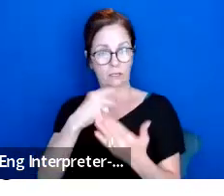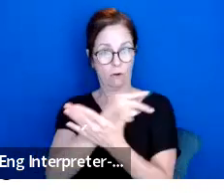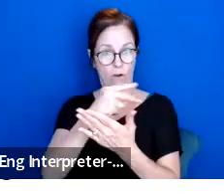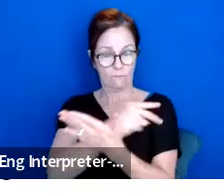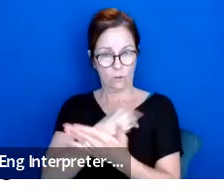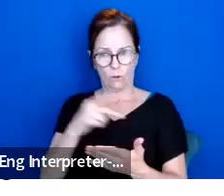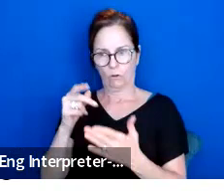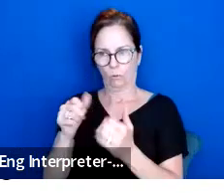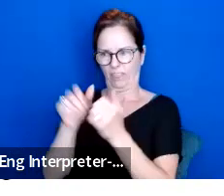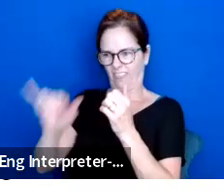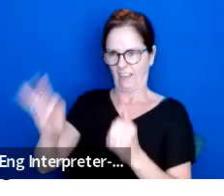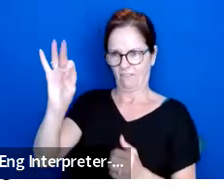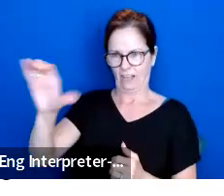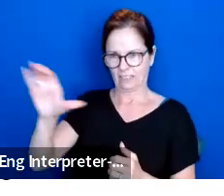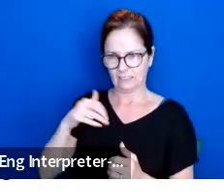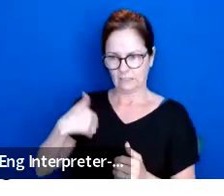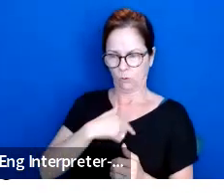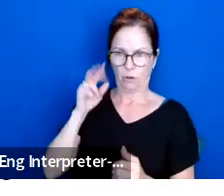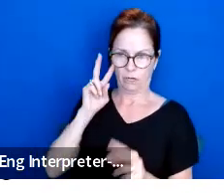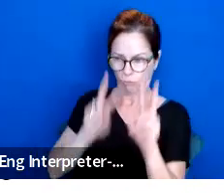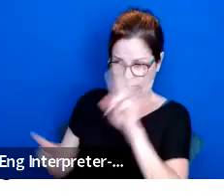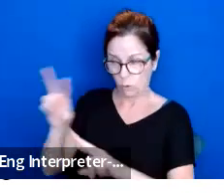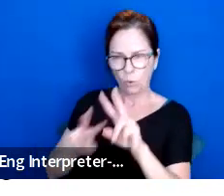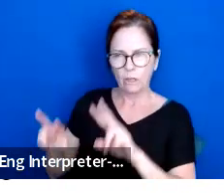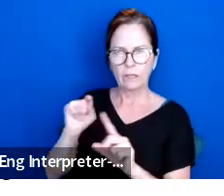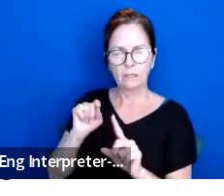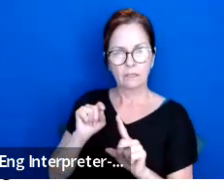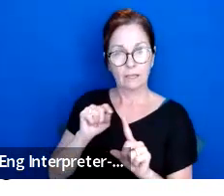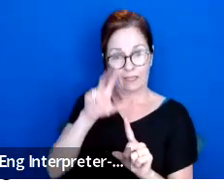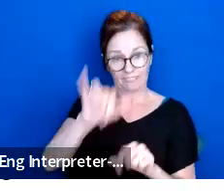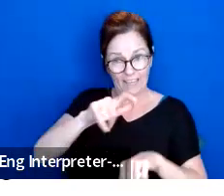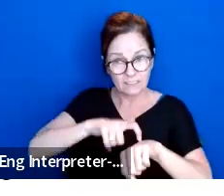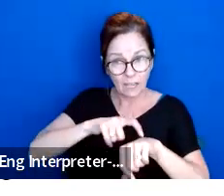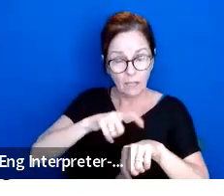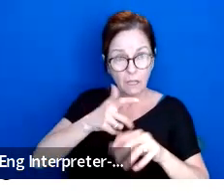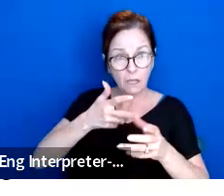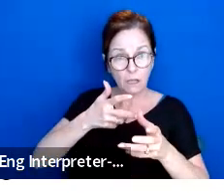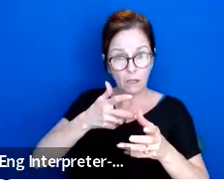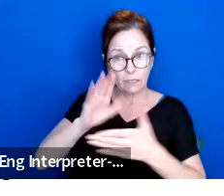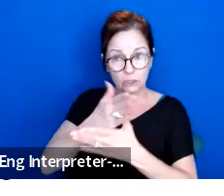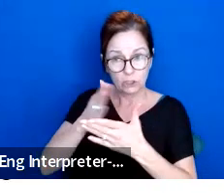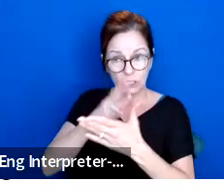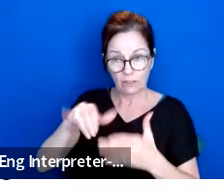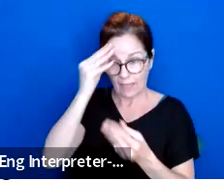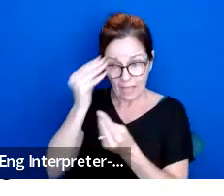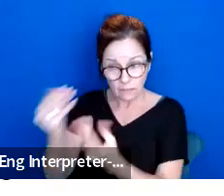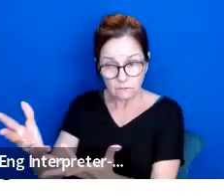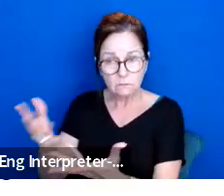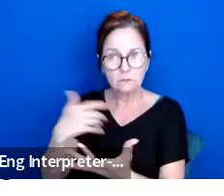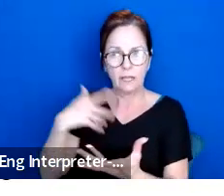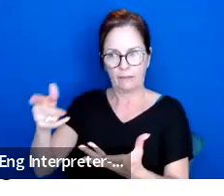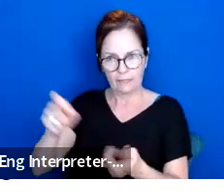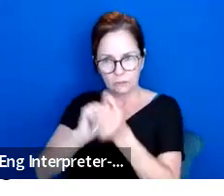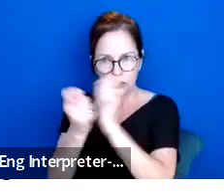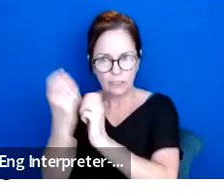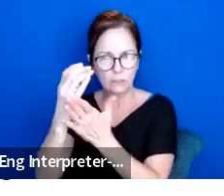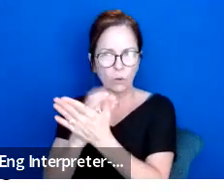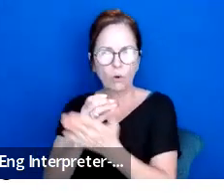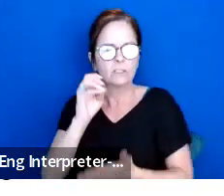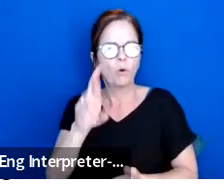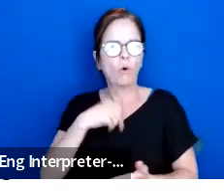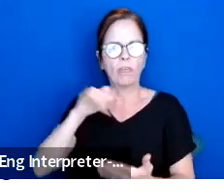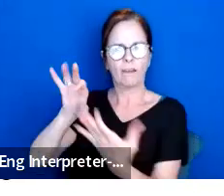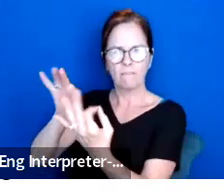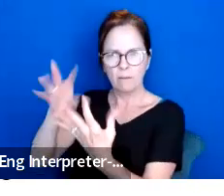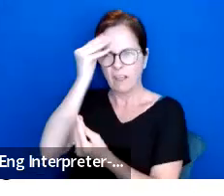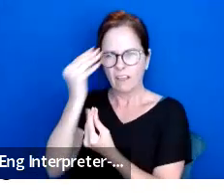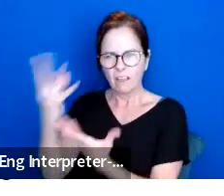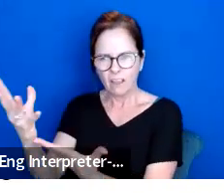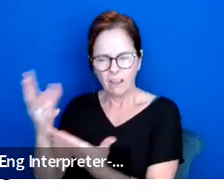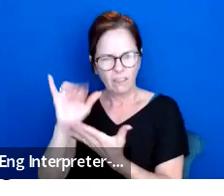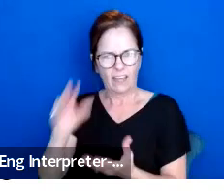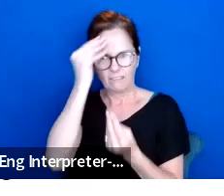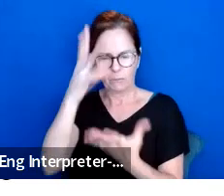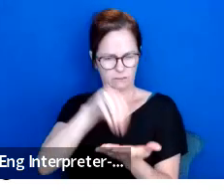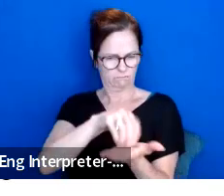Then is this the place? To share this and have them make changes to the course or is this something that would go on to the document?